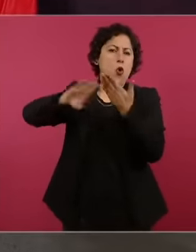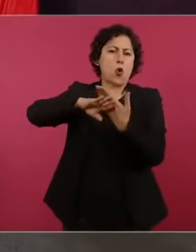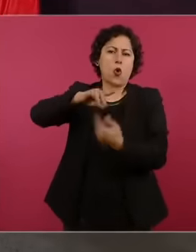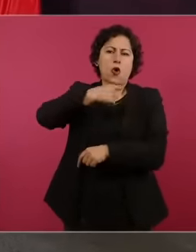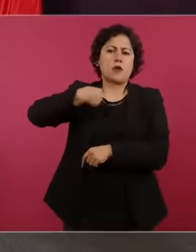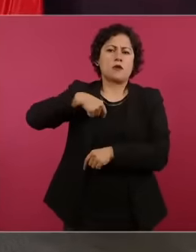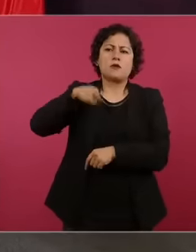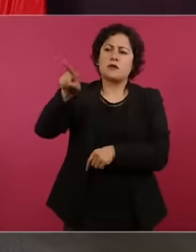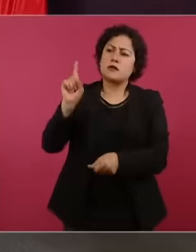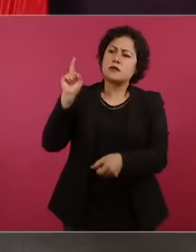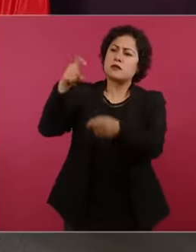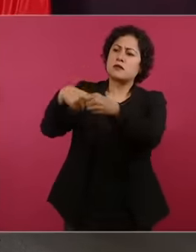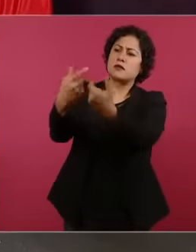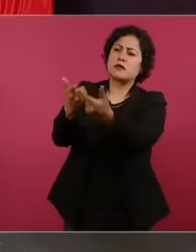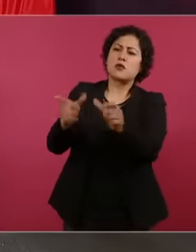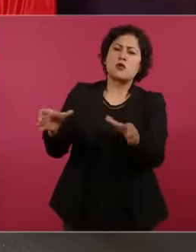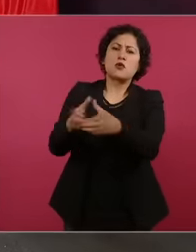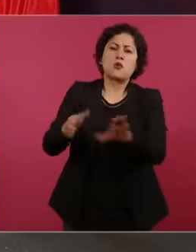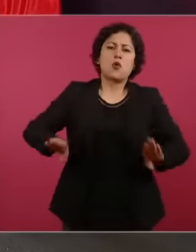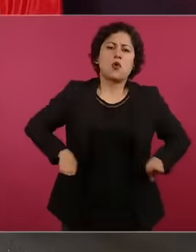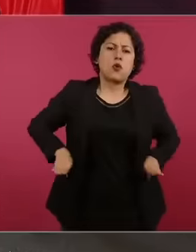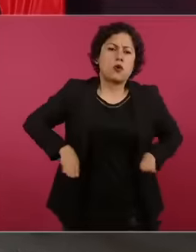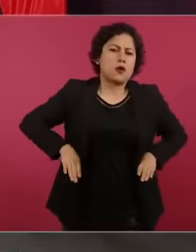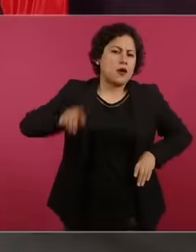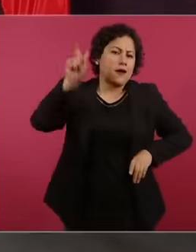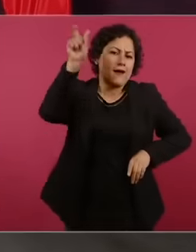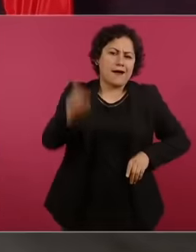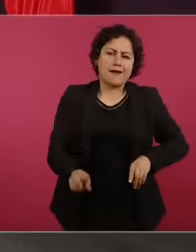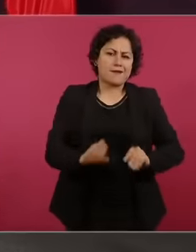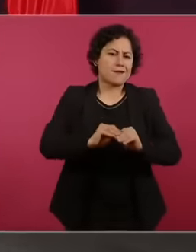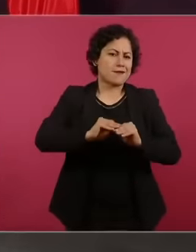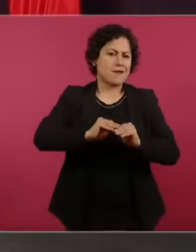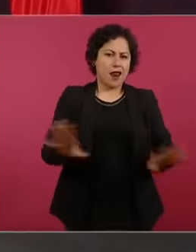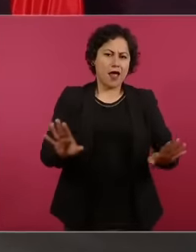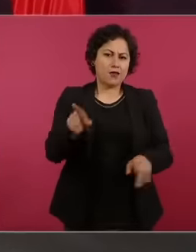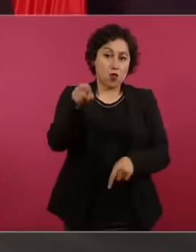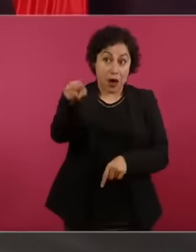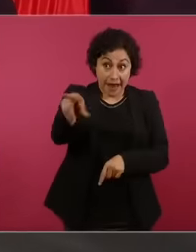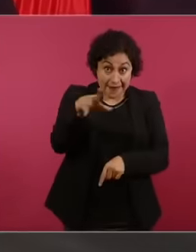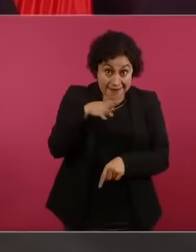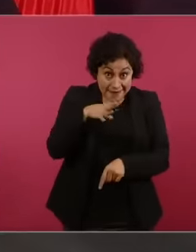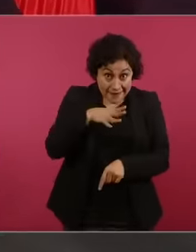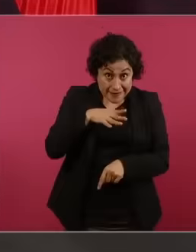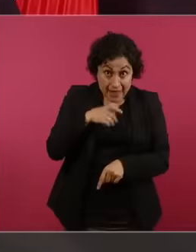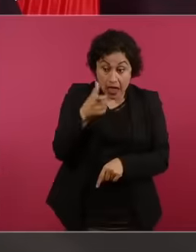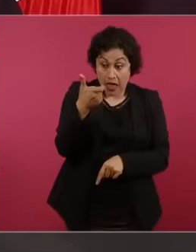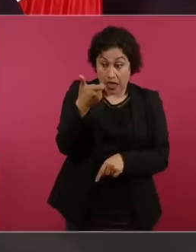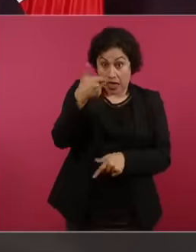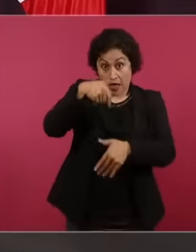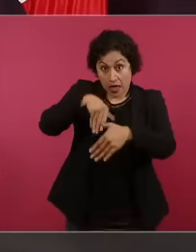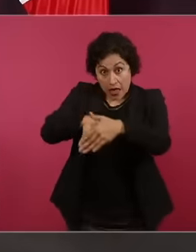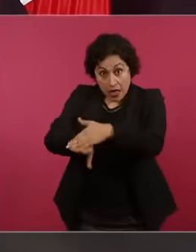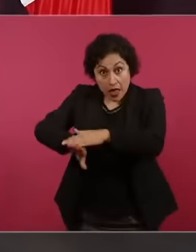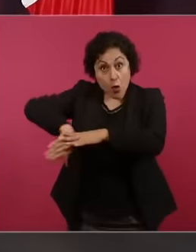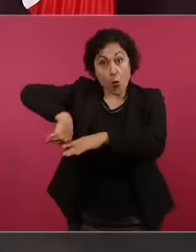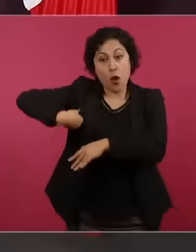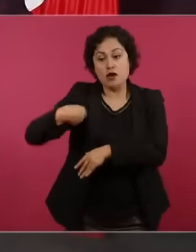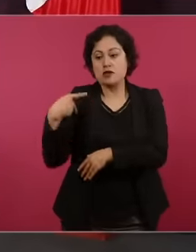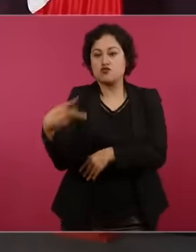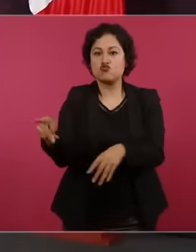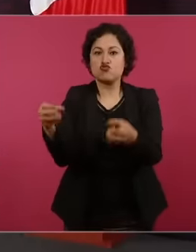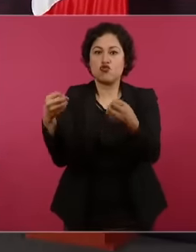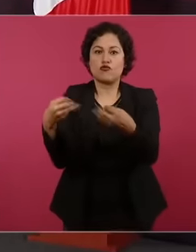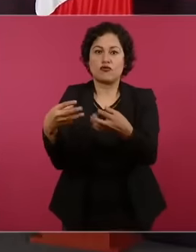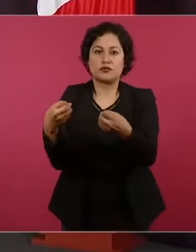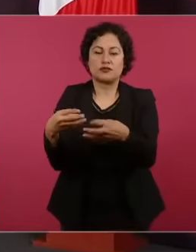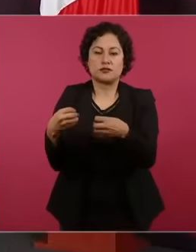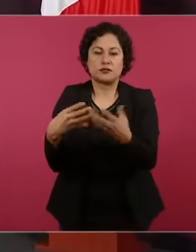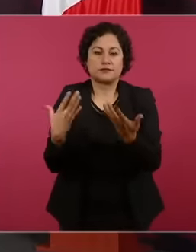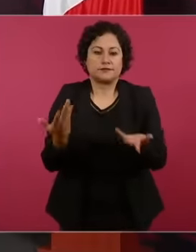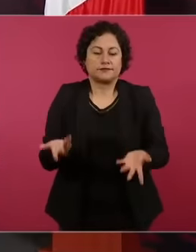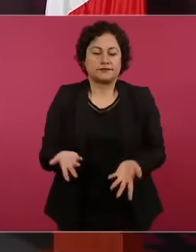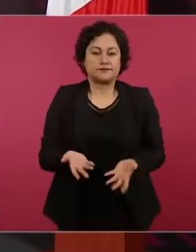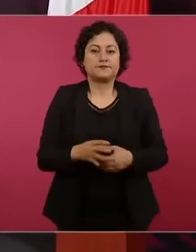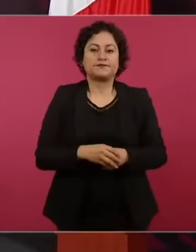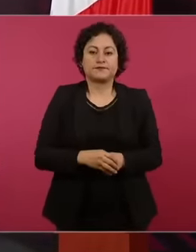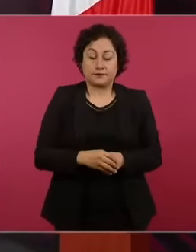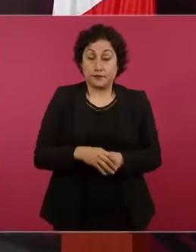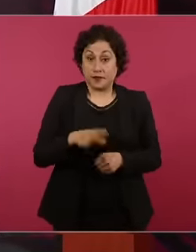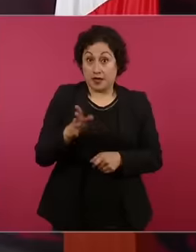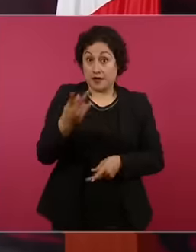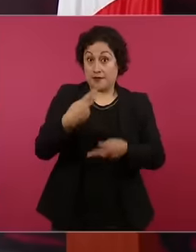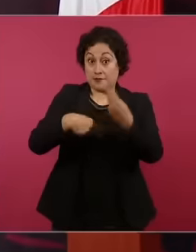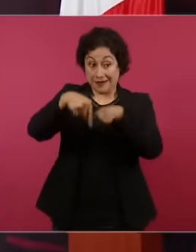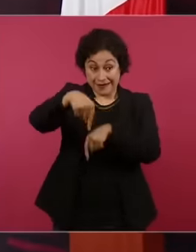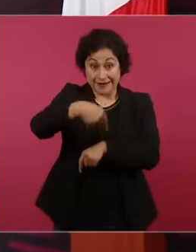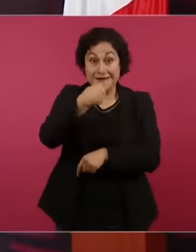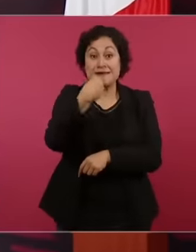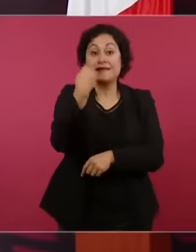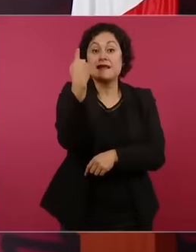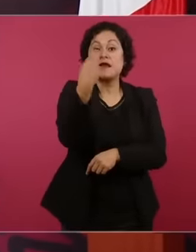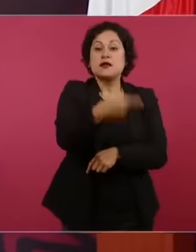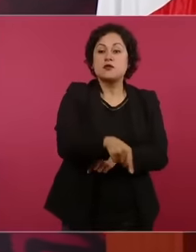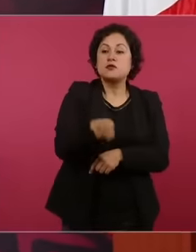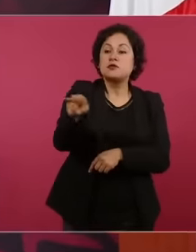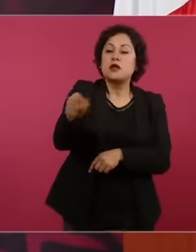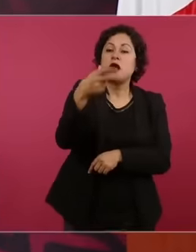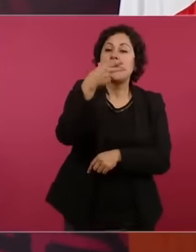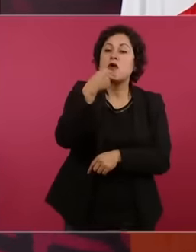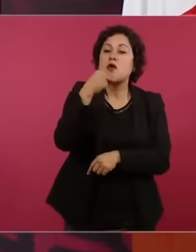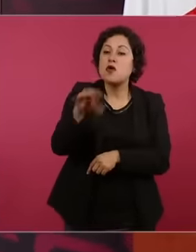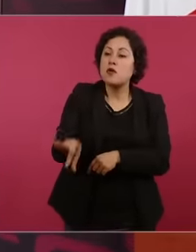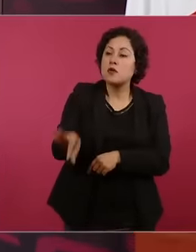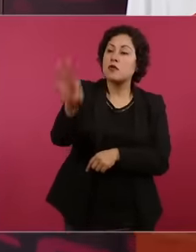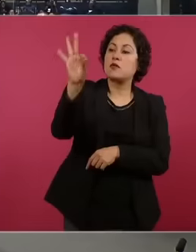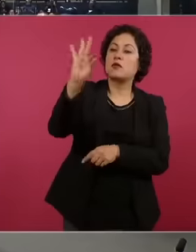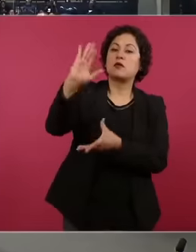conservative bloc, well, it is reported here and he has to take out the file, how long did he keep it in